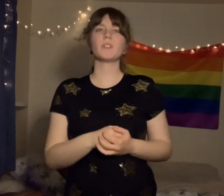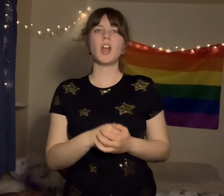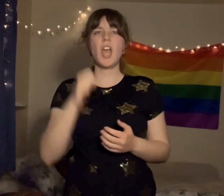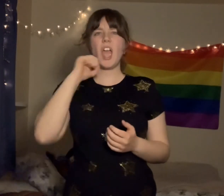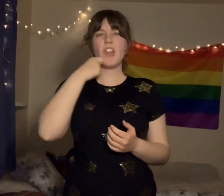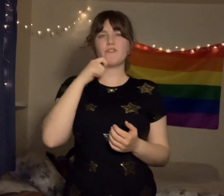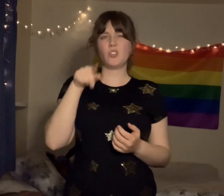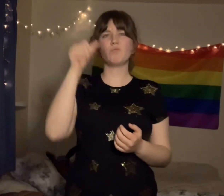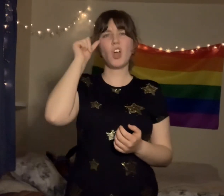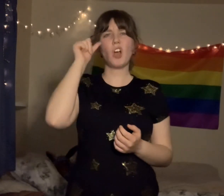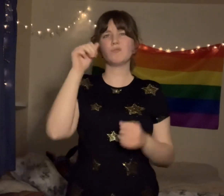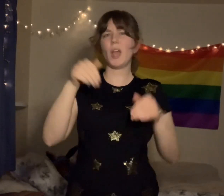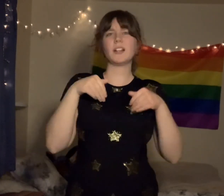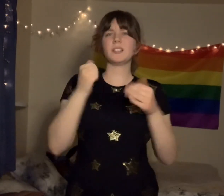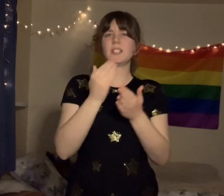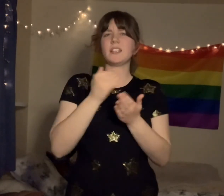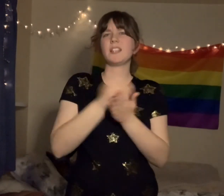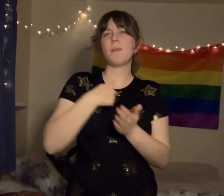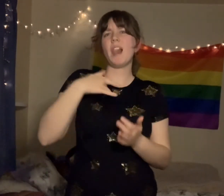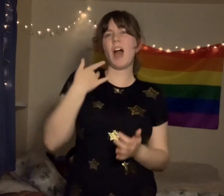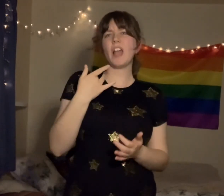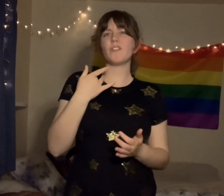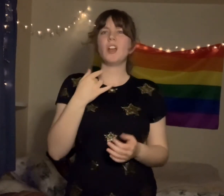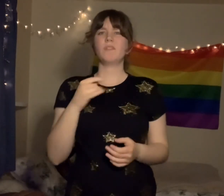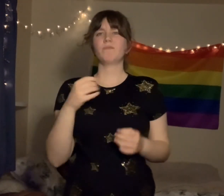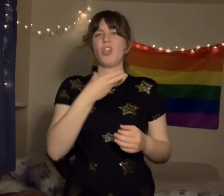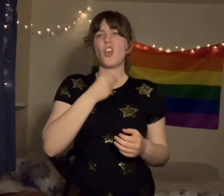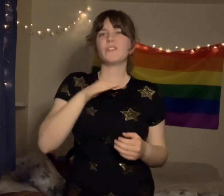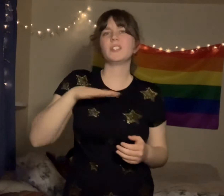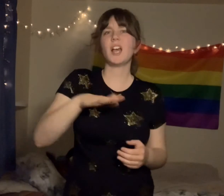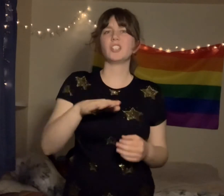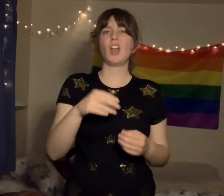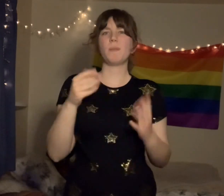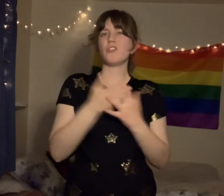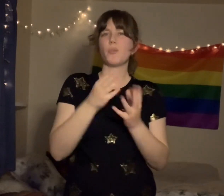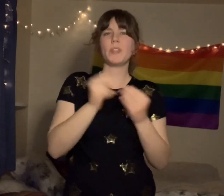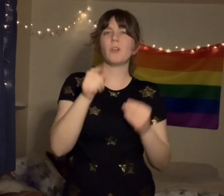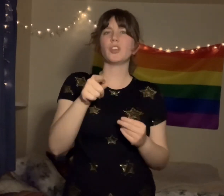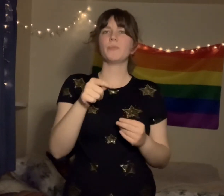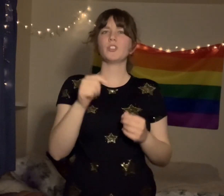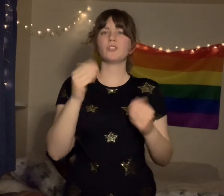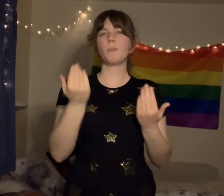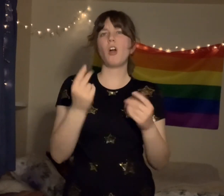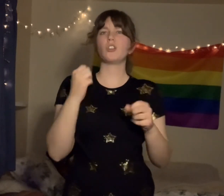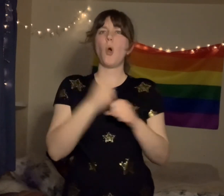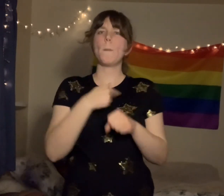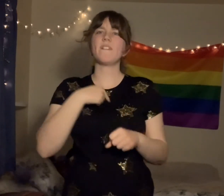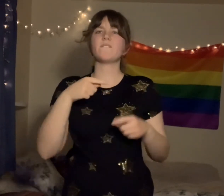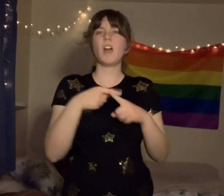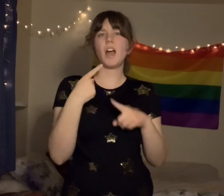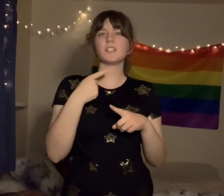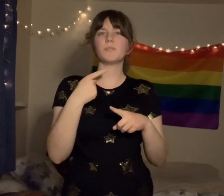If you know, don't hesitate please save my life I'm thirsty for the desert I've been through without you So, come on, hold me fast